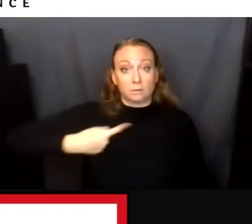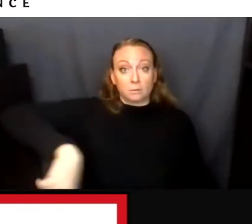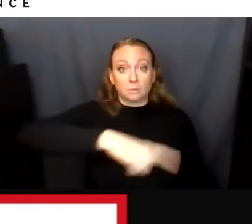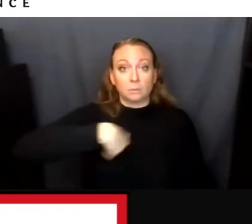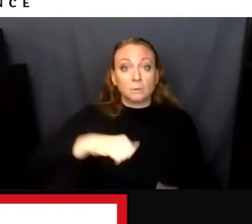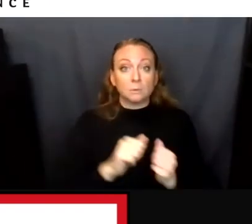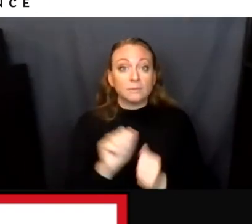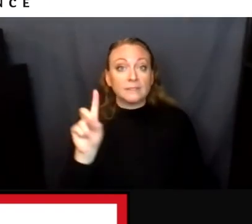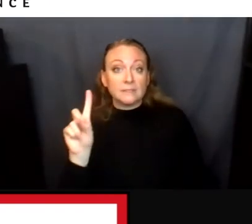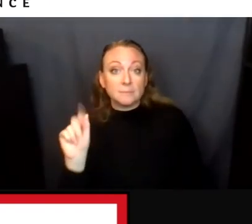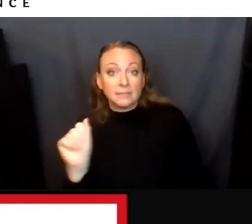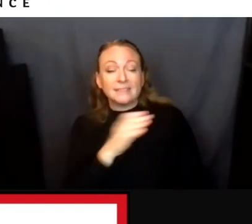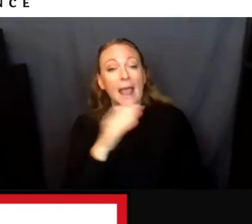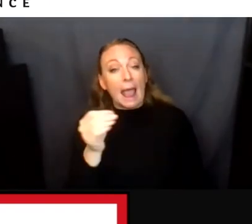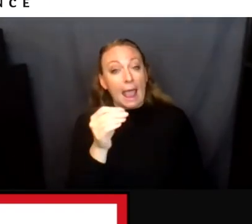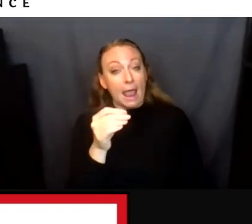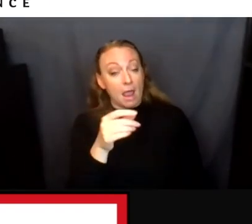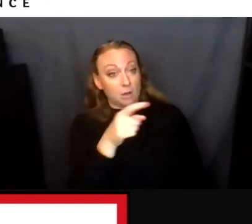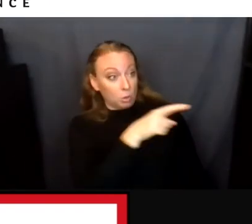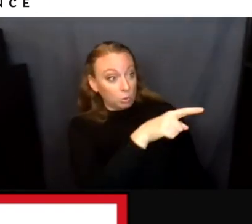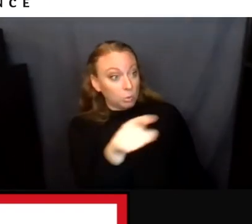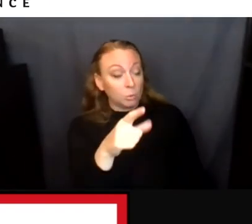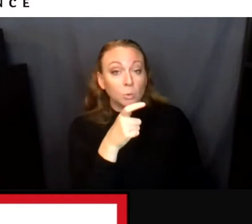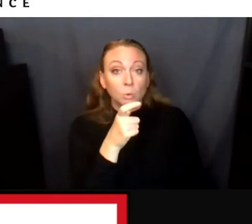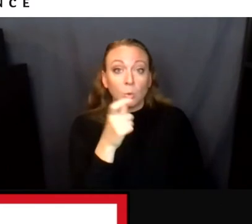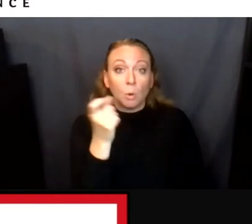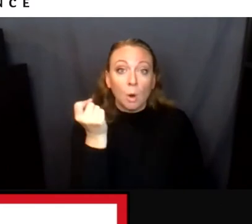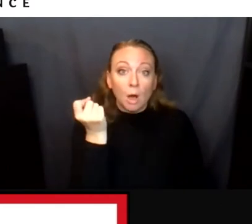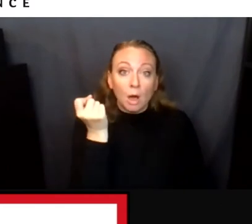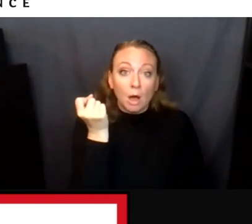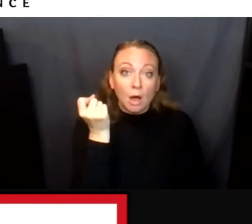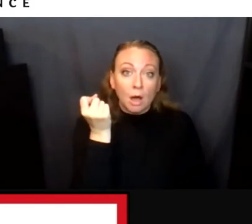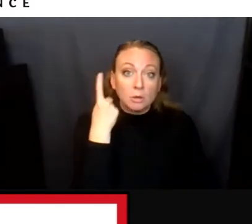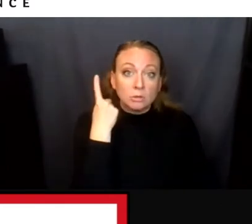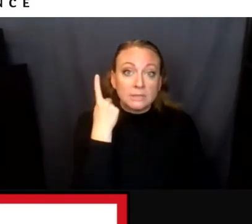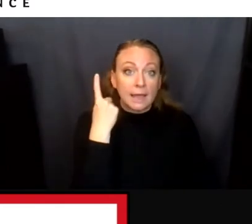but those of you that understand disability and so forth,